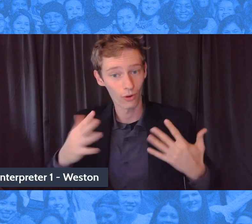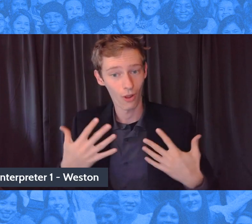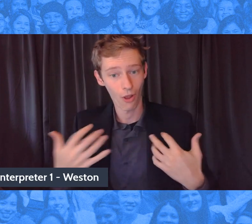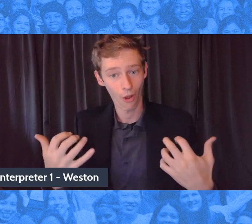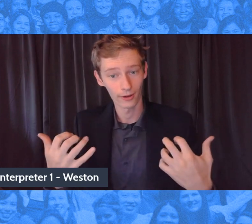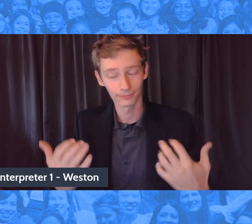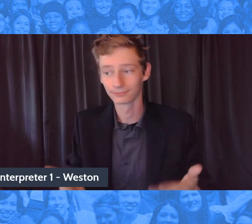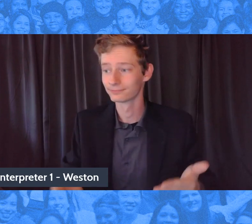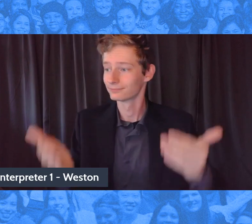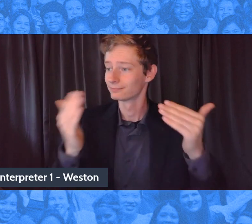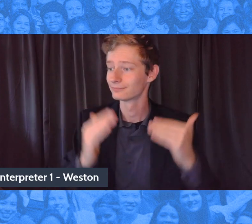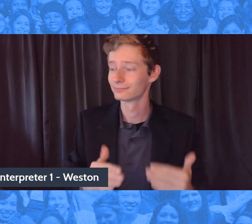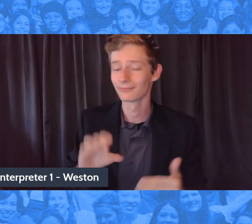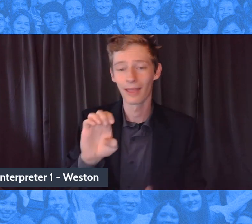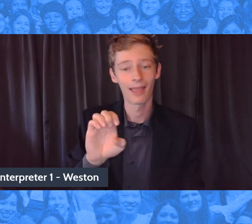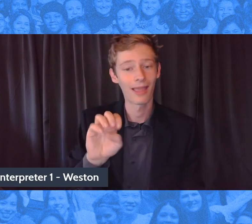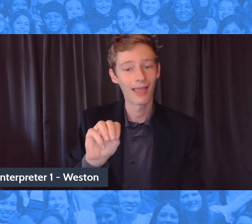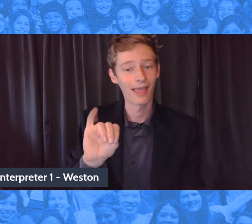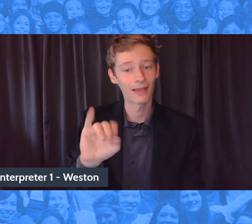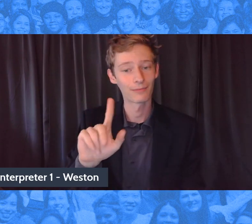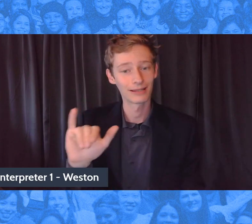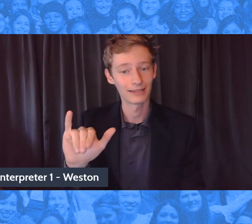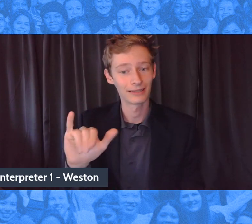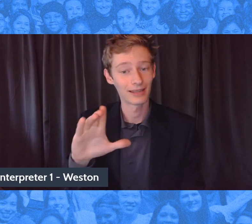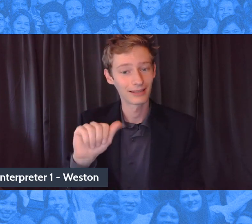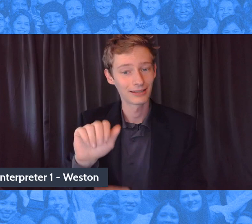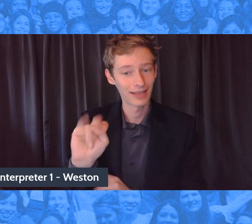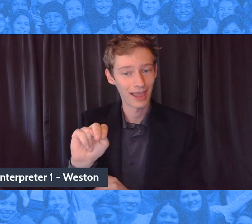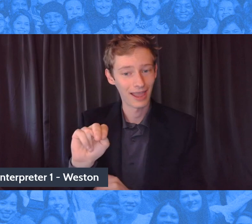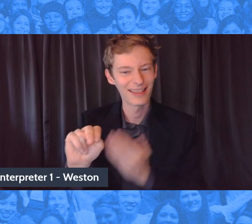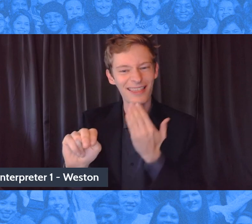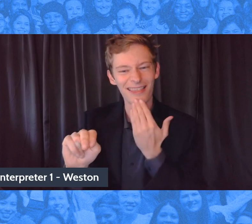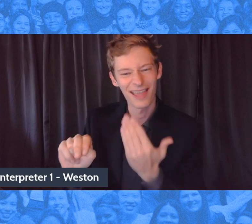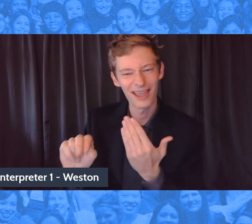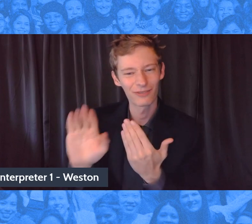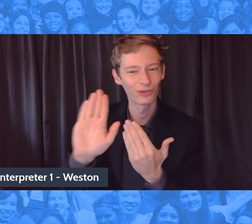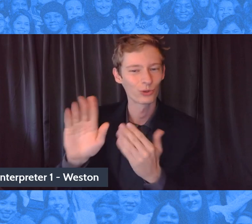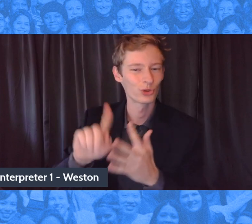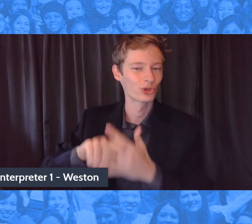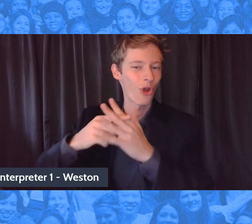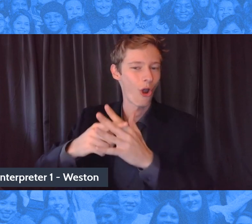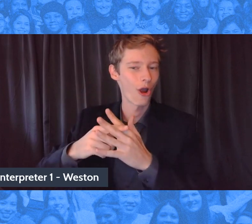and sharing the history of EMILY's List. Thank you to DJ Jazz for setting the vibes